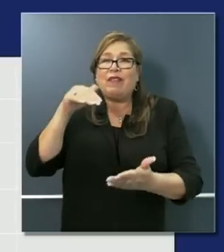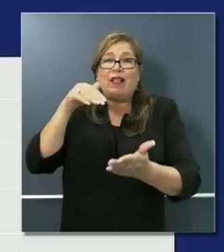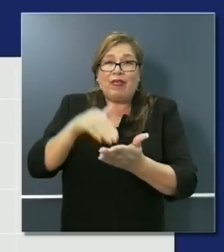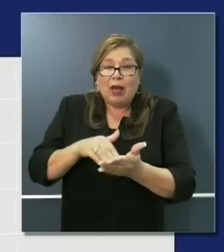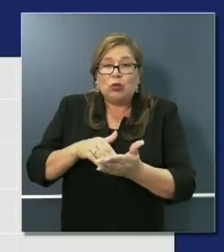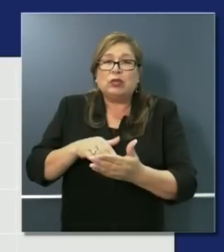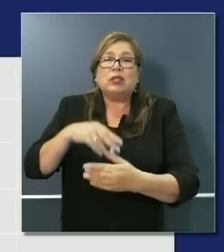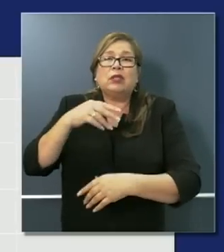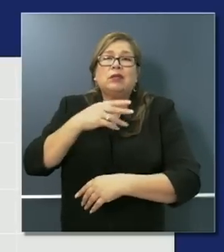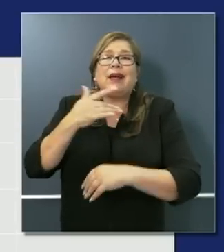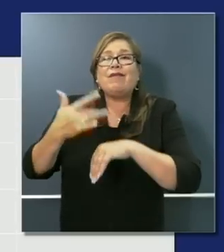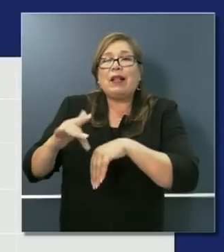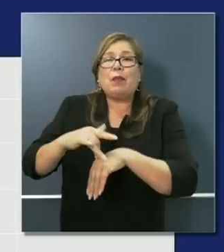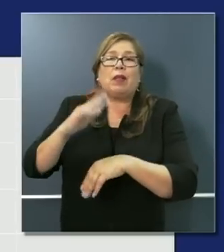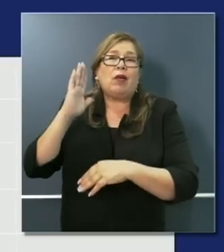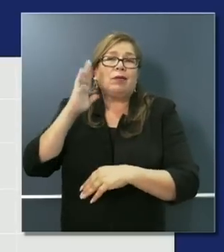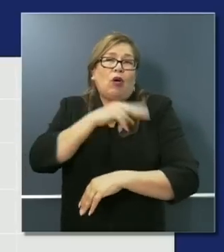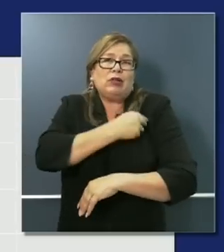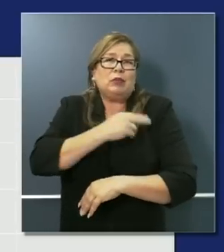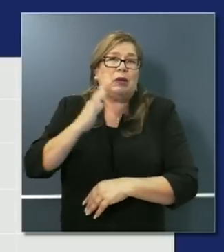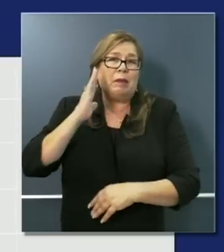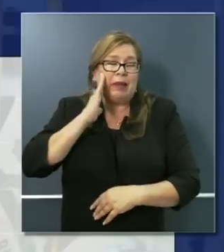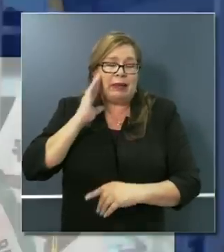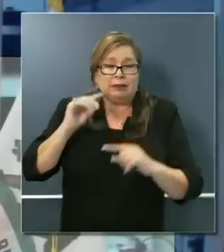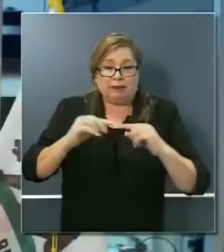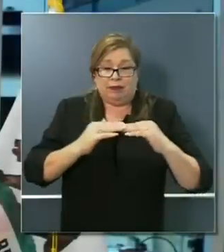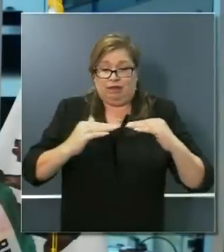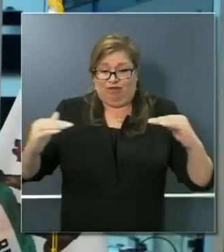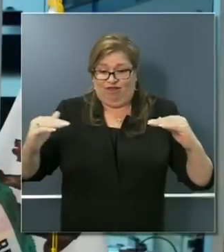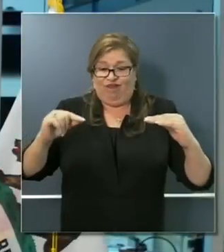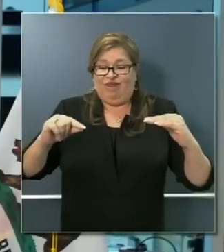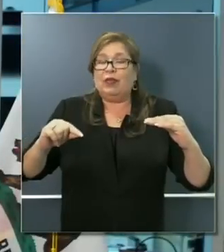PLAN AND IF YOU ADD IT TO EXISTING BEDS, THE BASELINE STARTS AT ABOUT 75,000 AND THIS LINE REPRESENTS 125,000